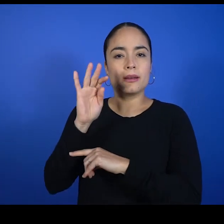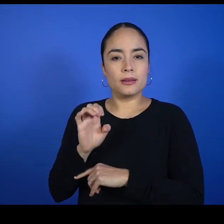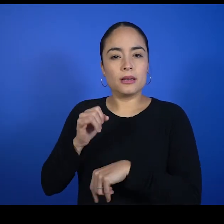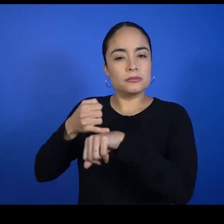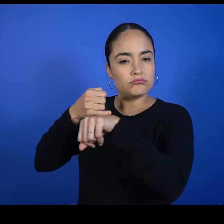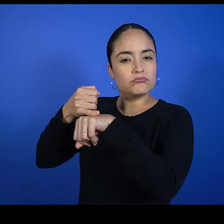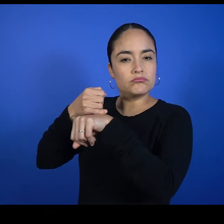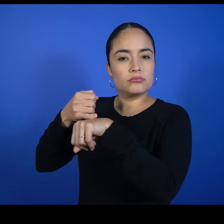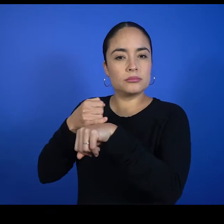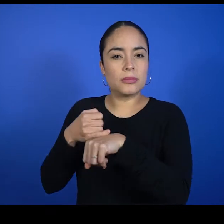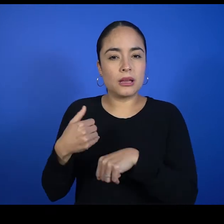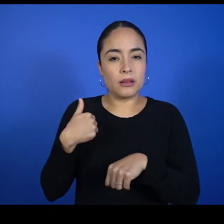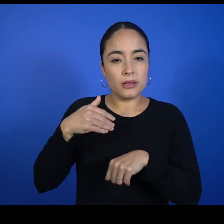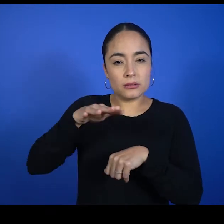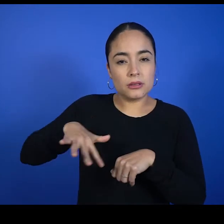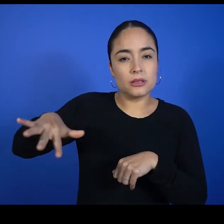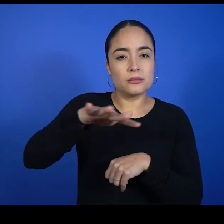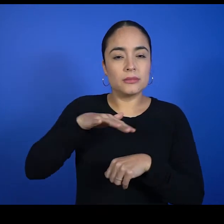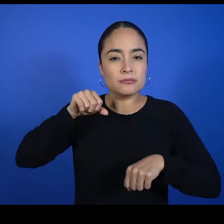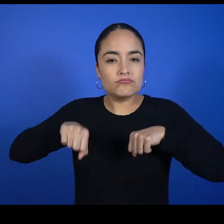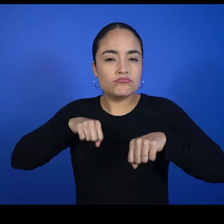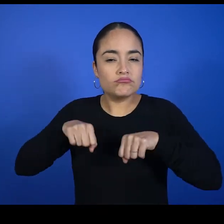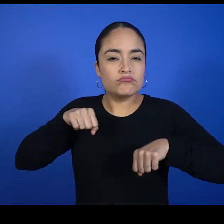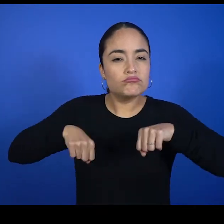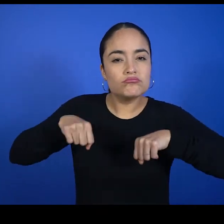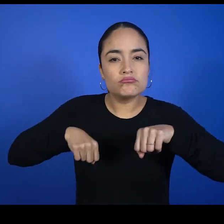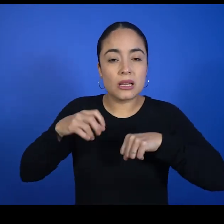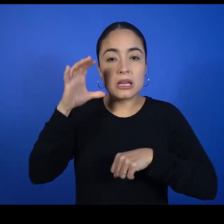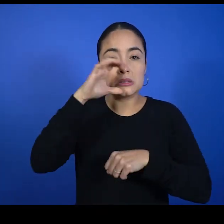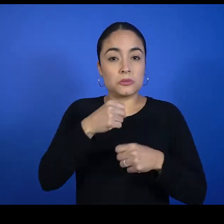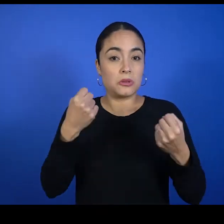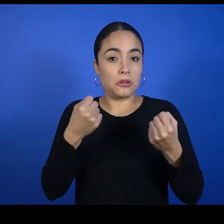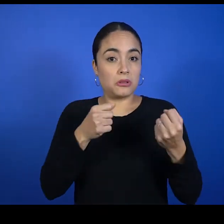And I was cutting across a field in City Park in Kingston and the person must not have seen me.